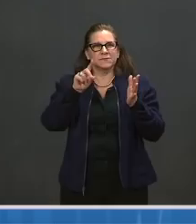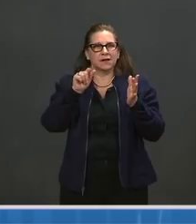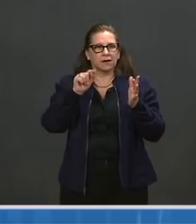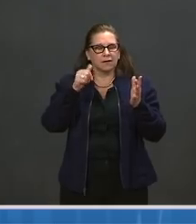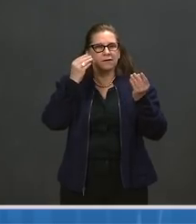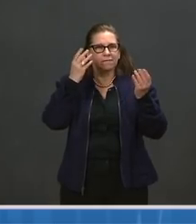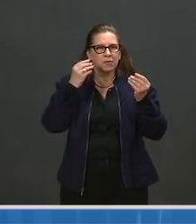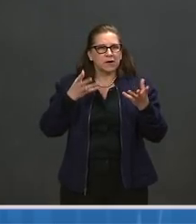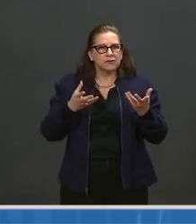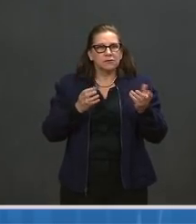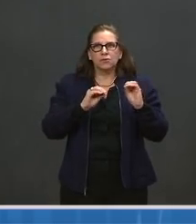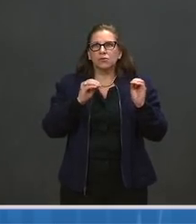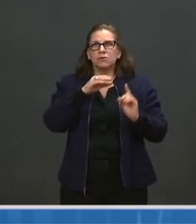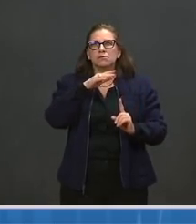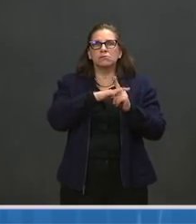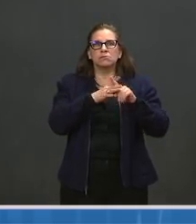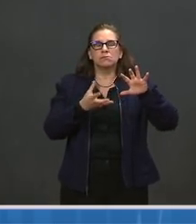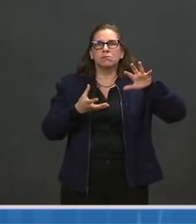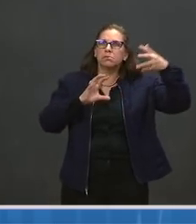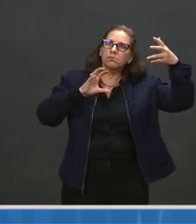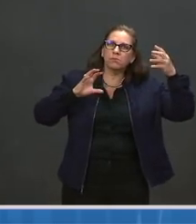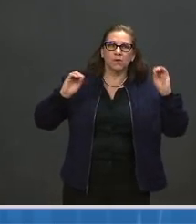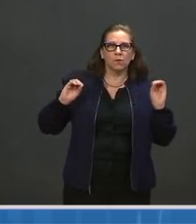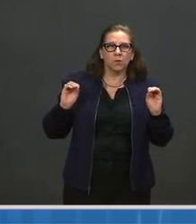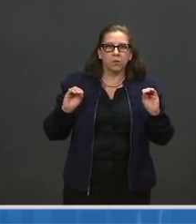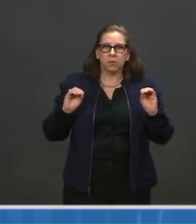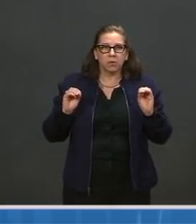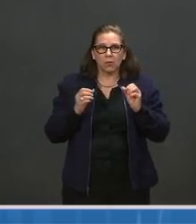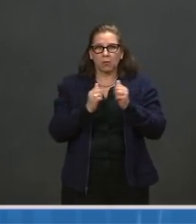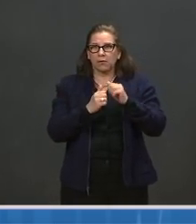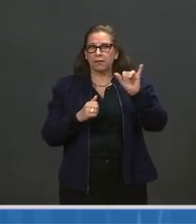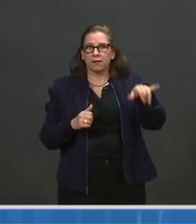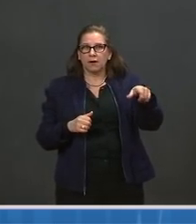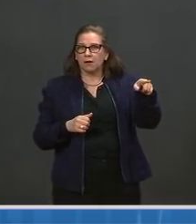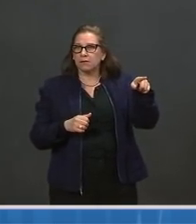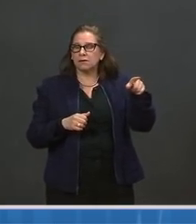Next slide. The United States government has played a significant role